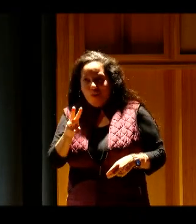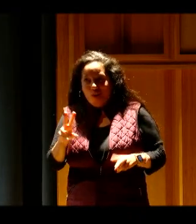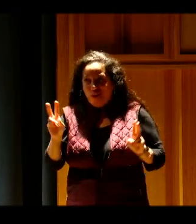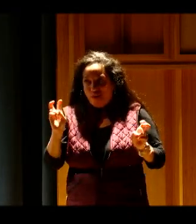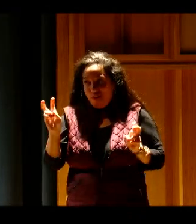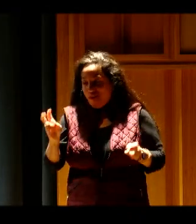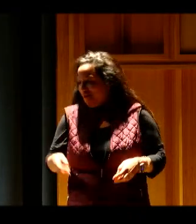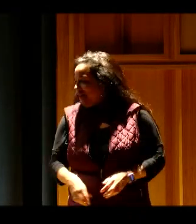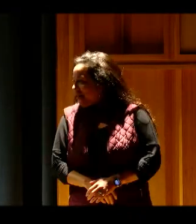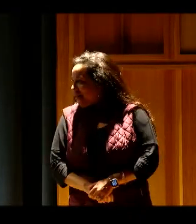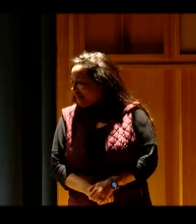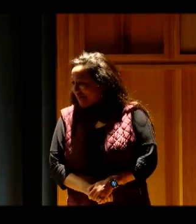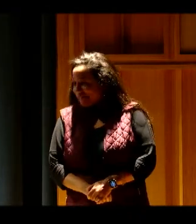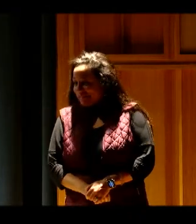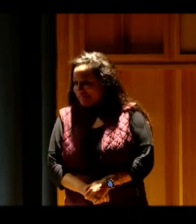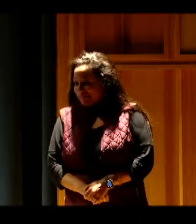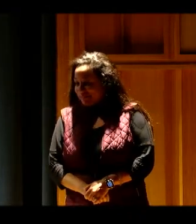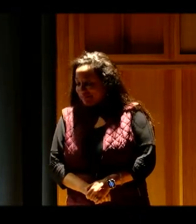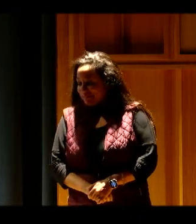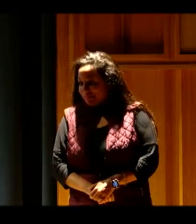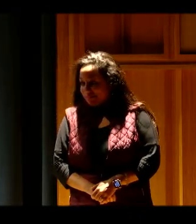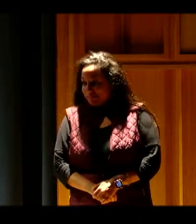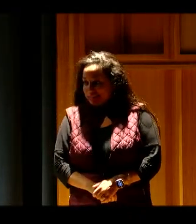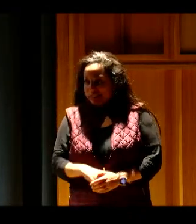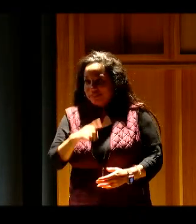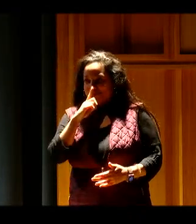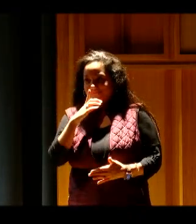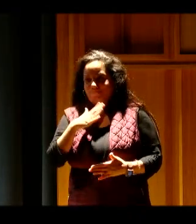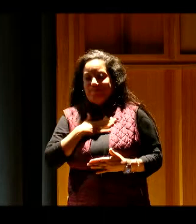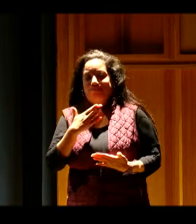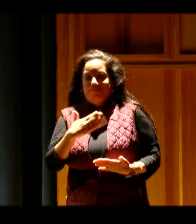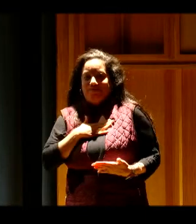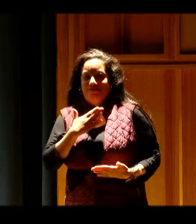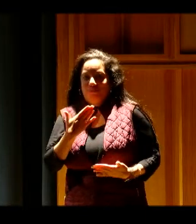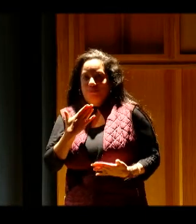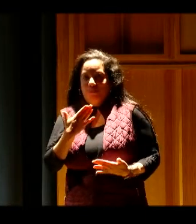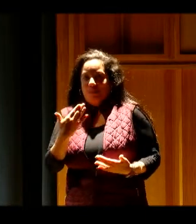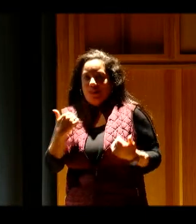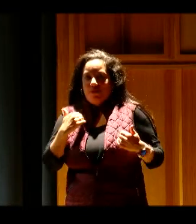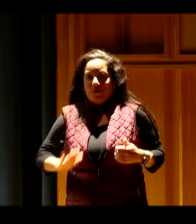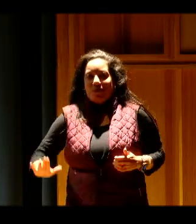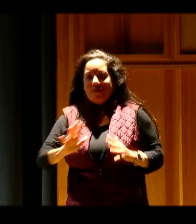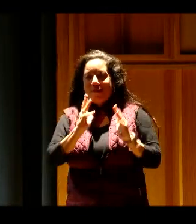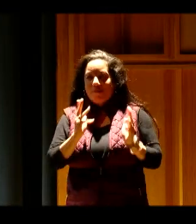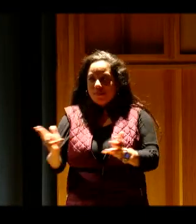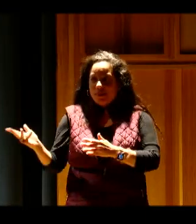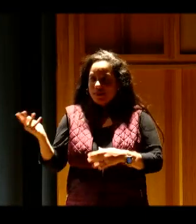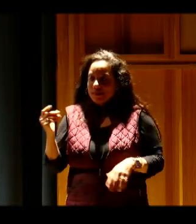So it is a real joy to have the company of you a community that is